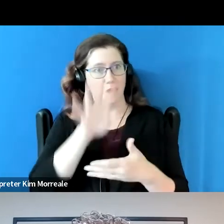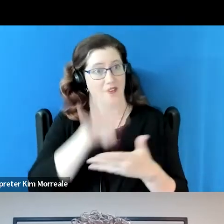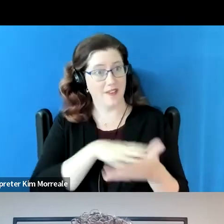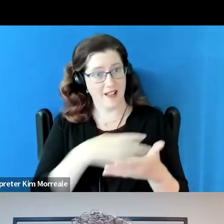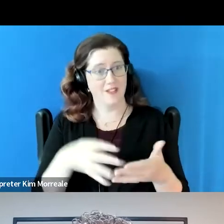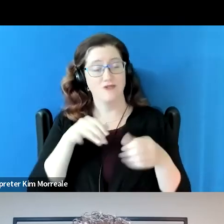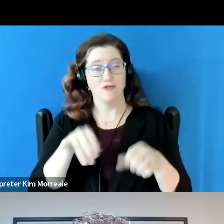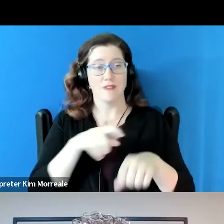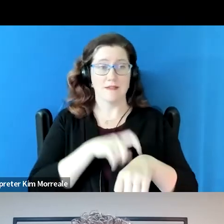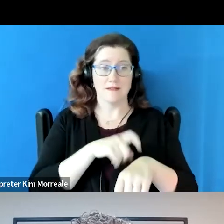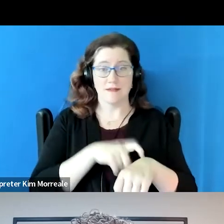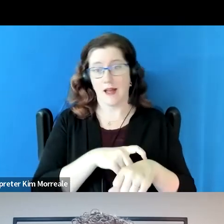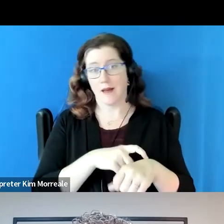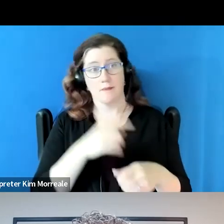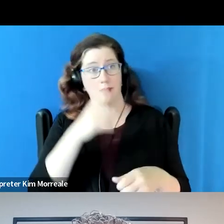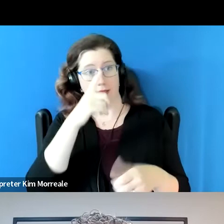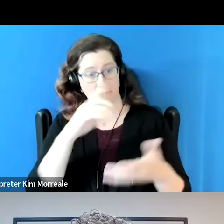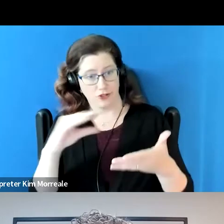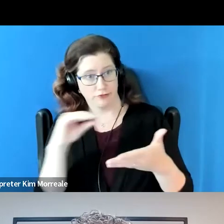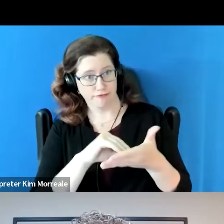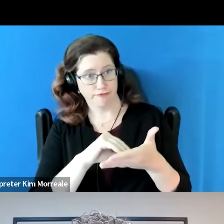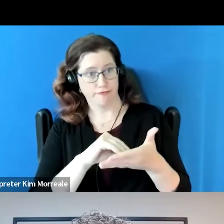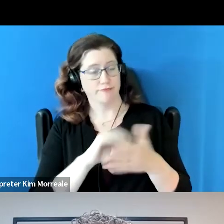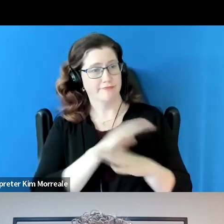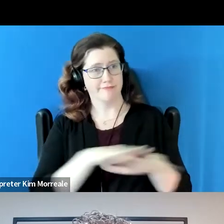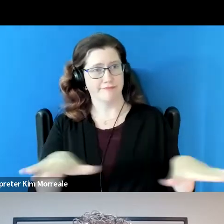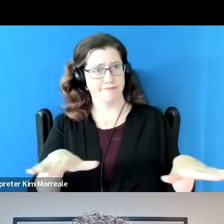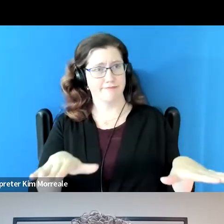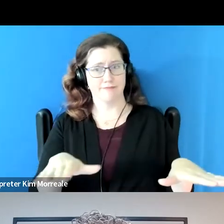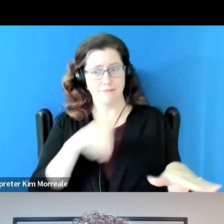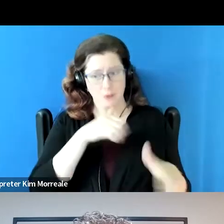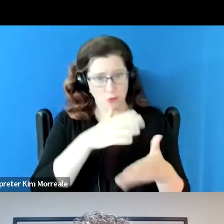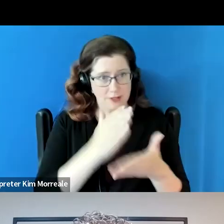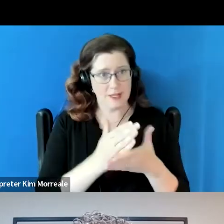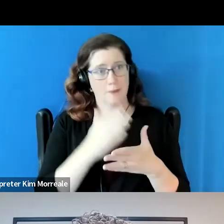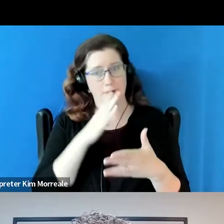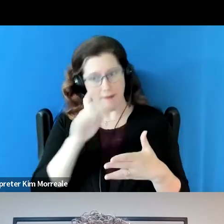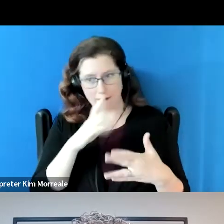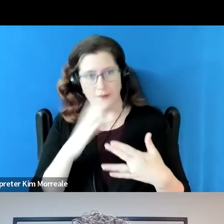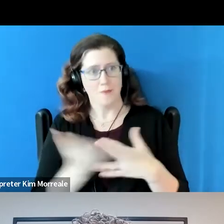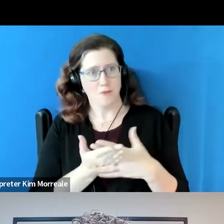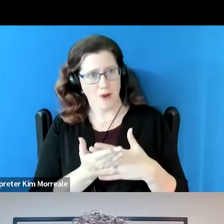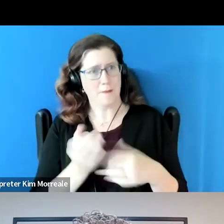during this time I'm taking lunch and that's it, I'm not stopping myself and I'm gonna take that break to make sure that happens.